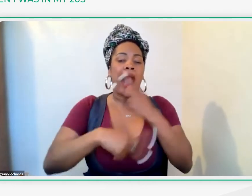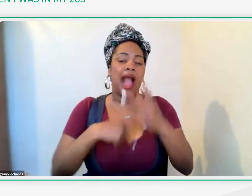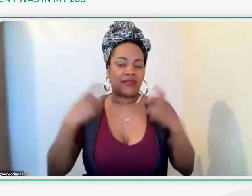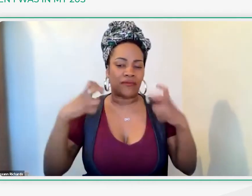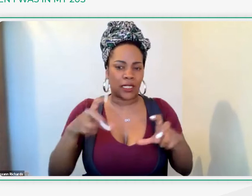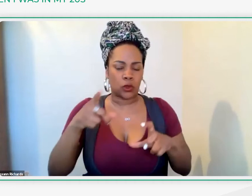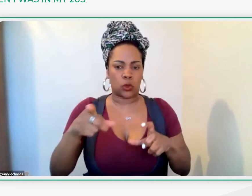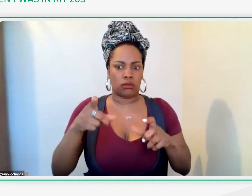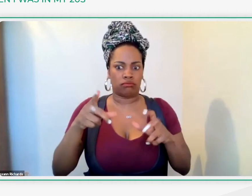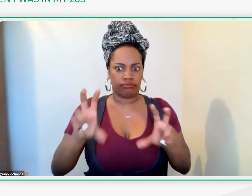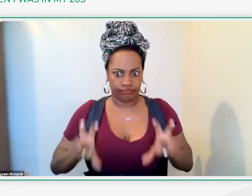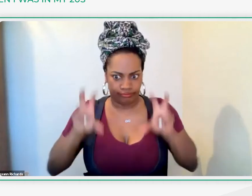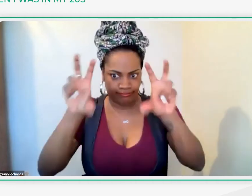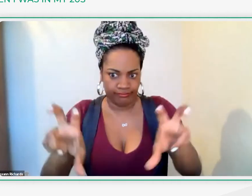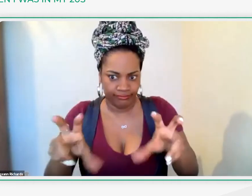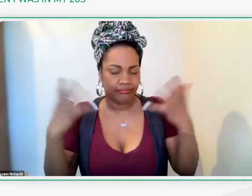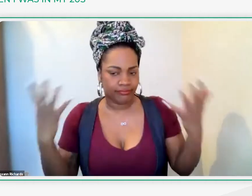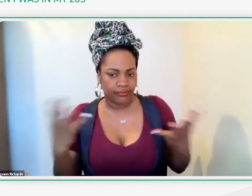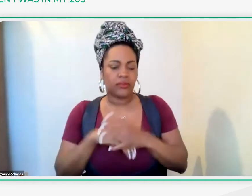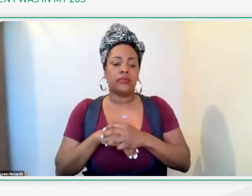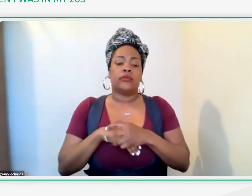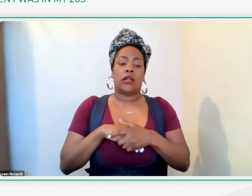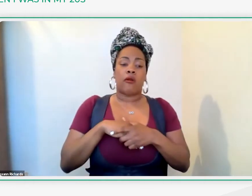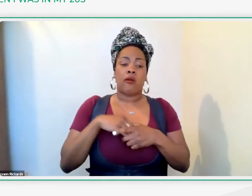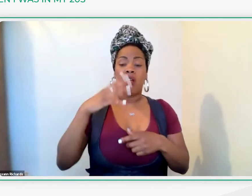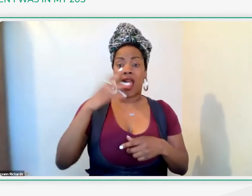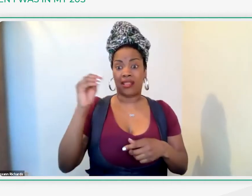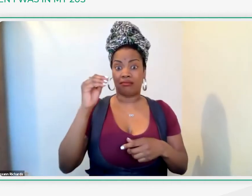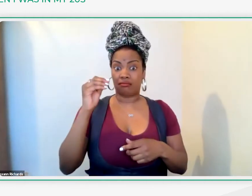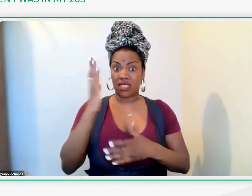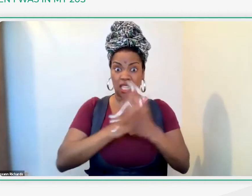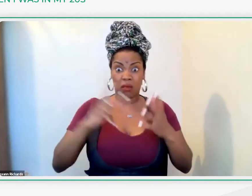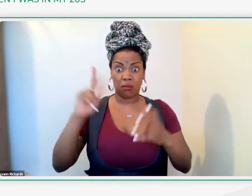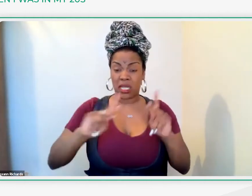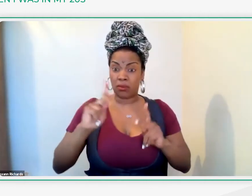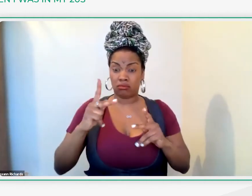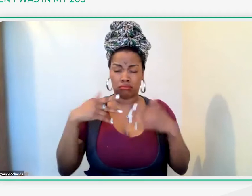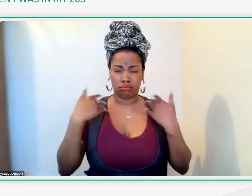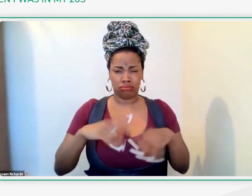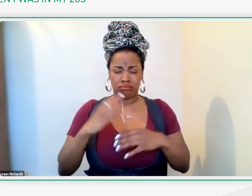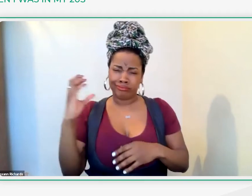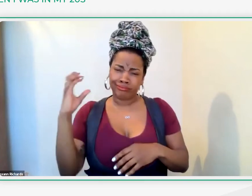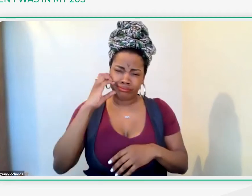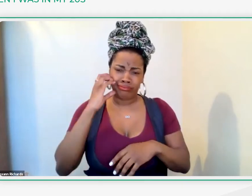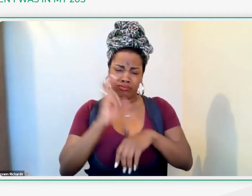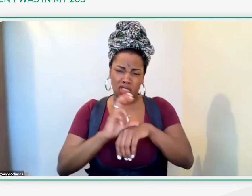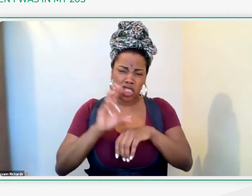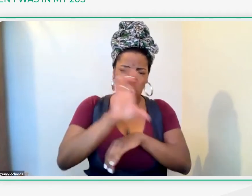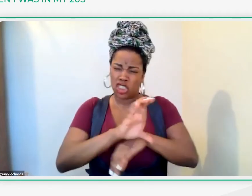Maybe there's a little risk involved, but it depends on what type of investment you are doing.